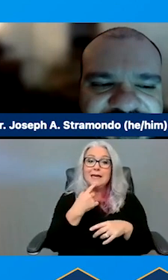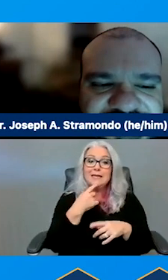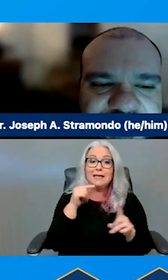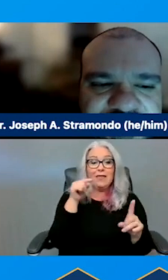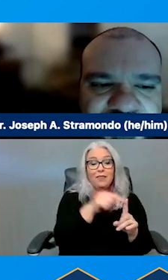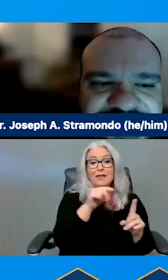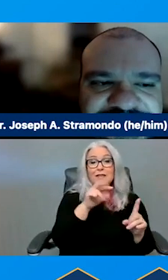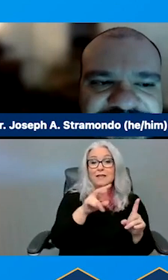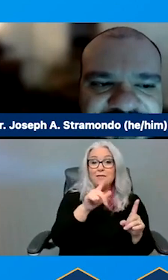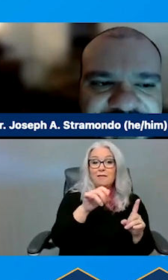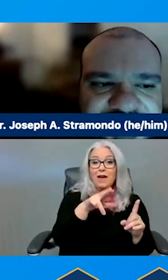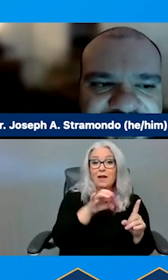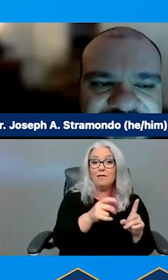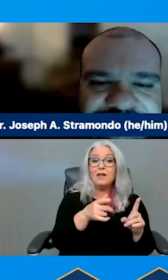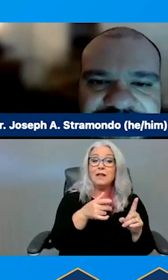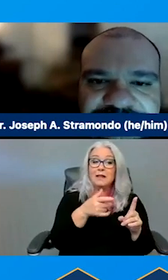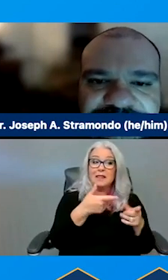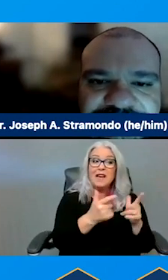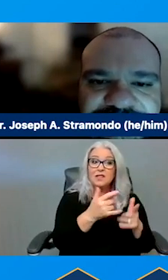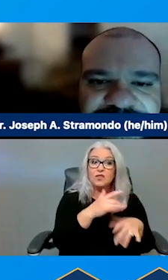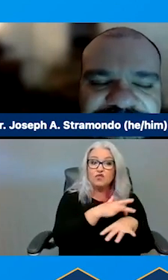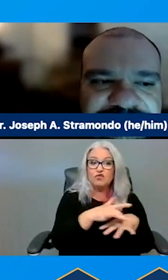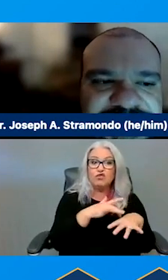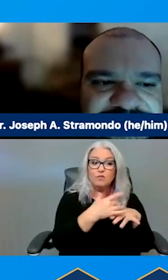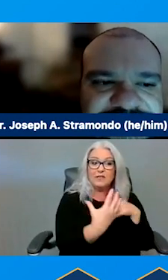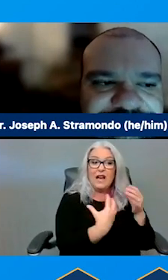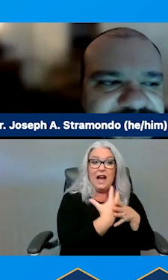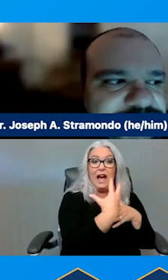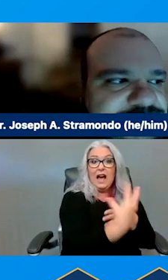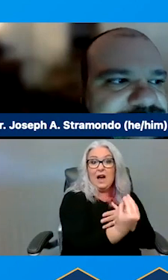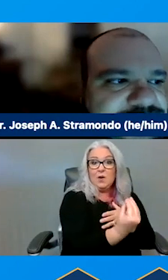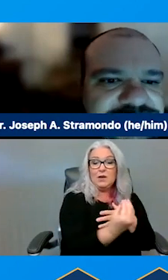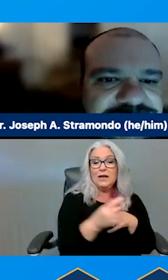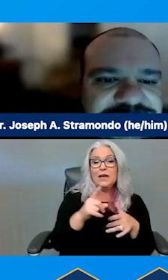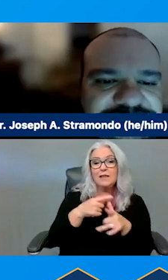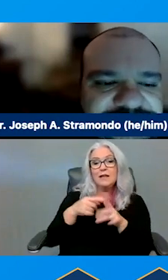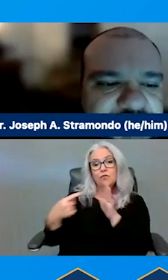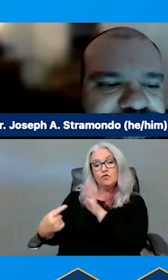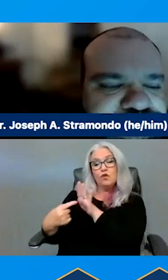escape and points to the nonmedical version of the mask.